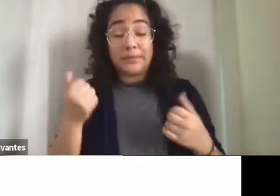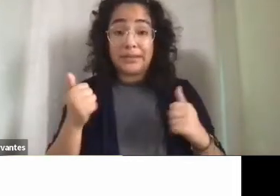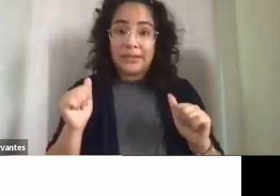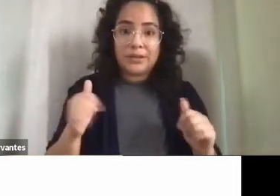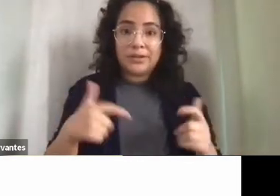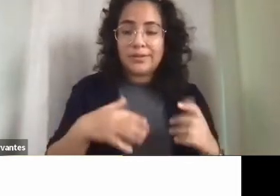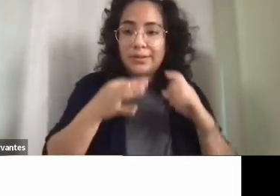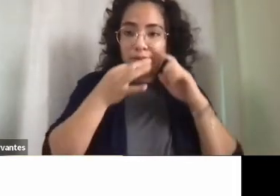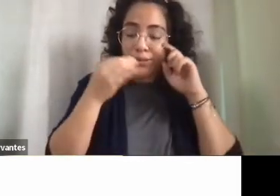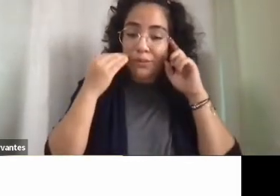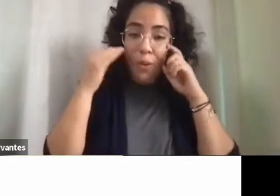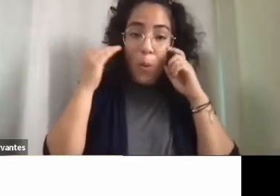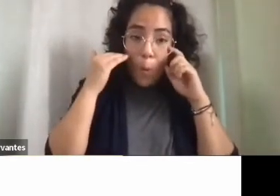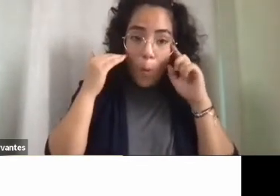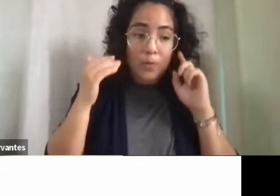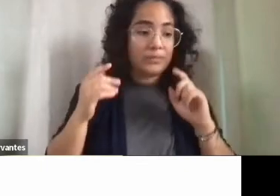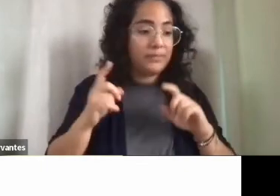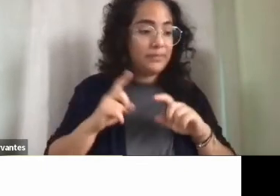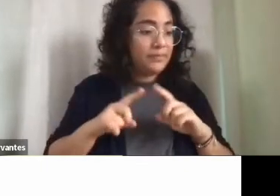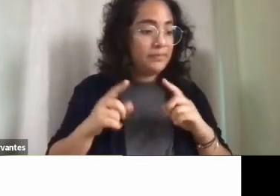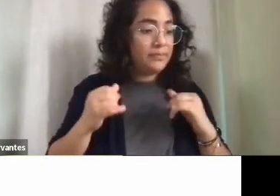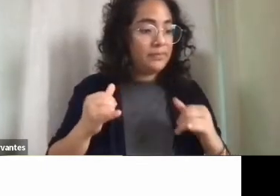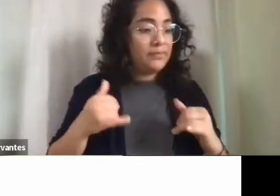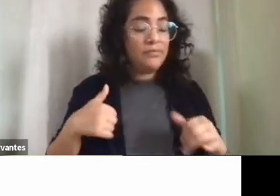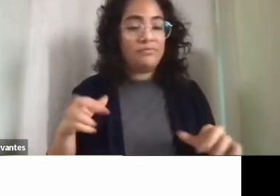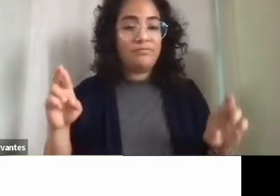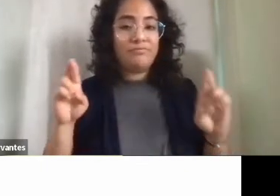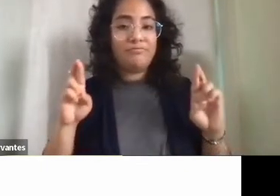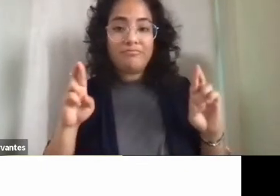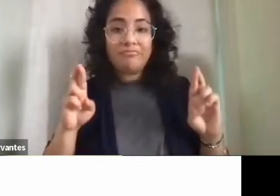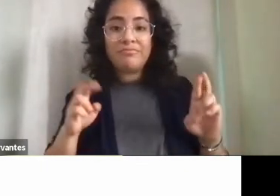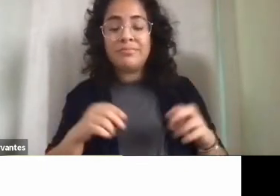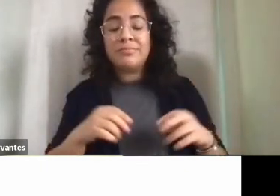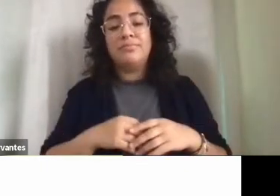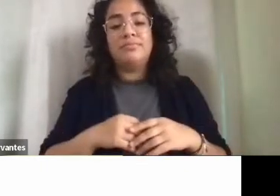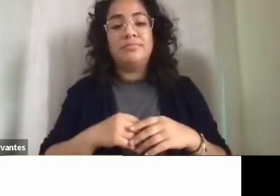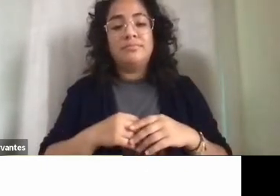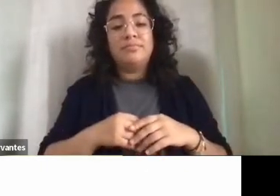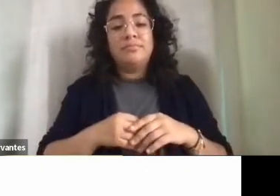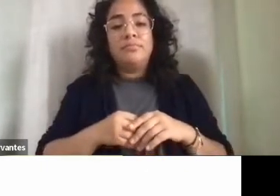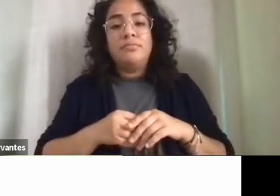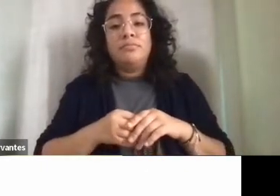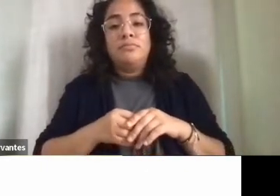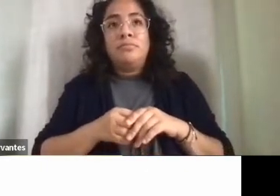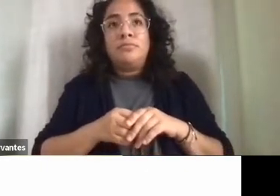current trends are hopeful and I think for me, you know there were a lot of issues with the rollout